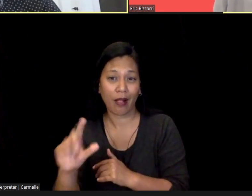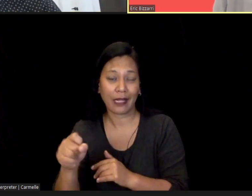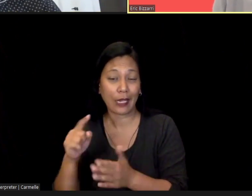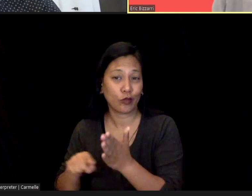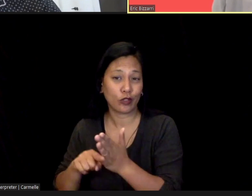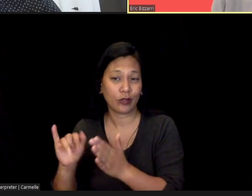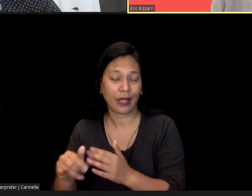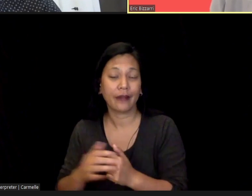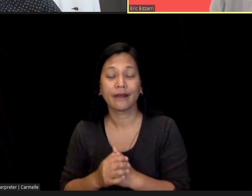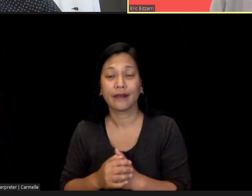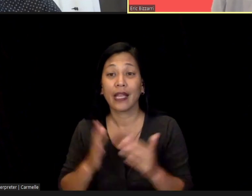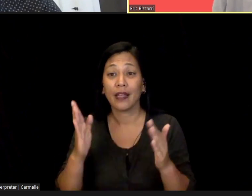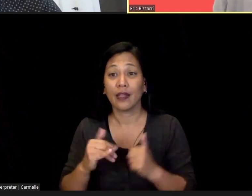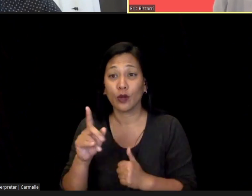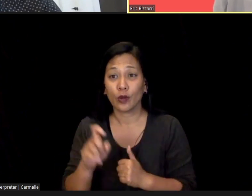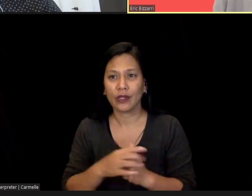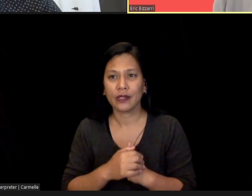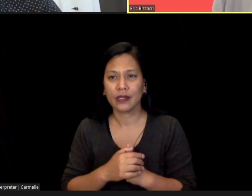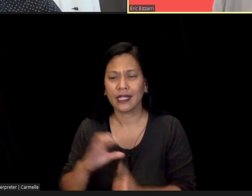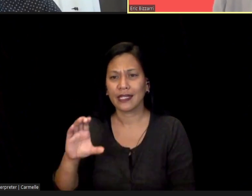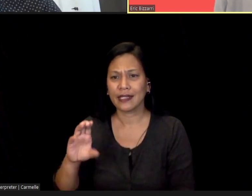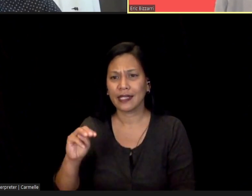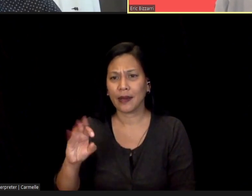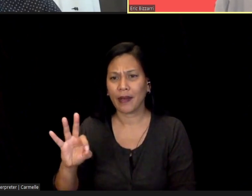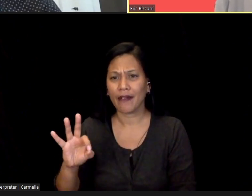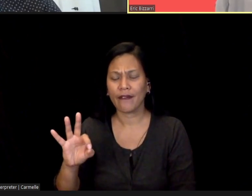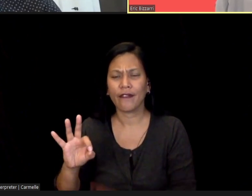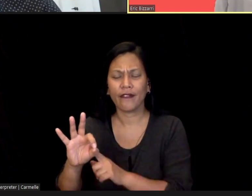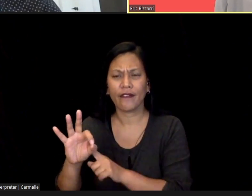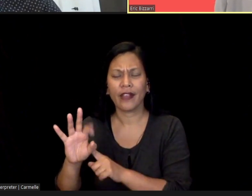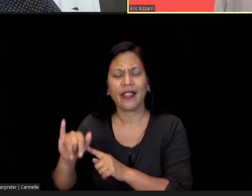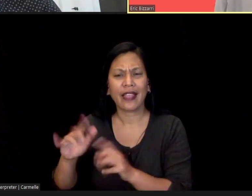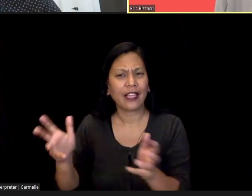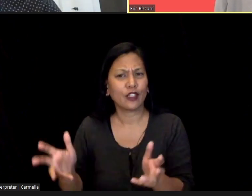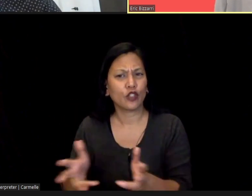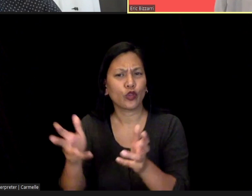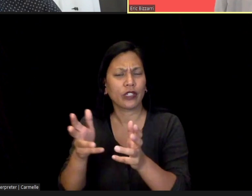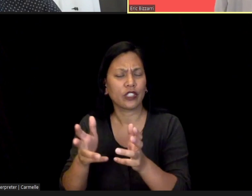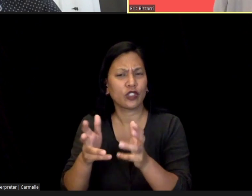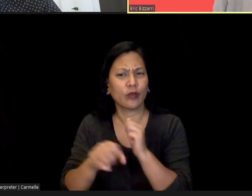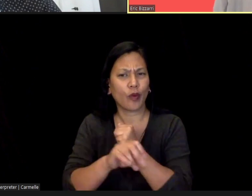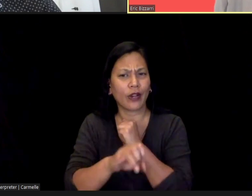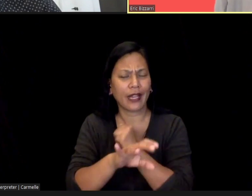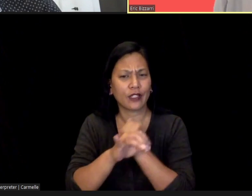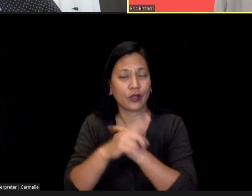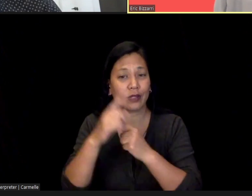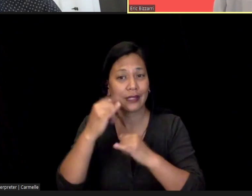The next question, how does the CMF specifically incentivise broadcasters to succeed internationally.